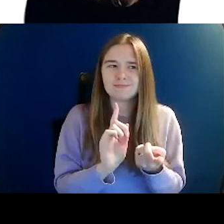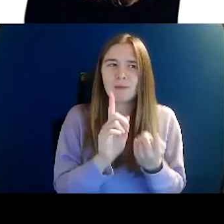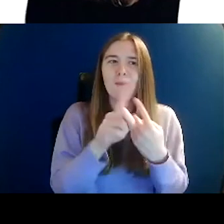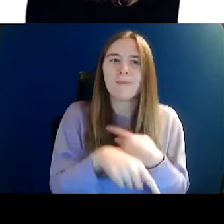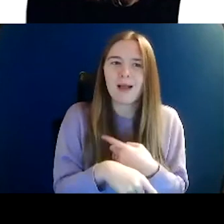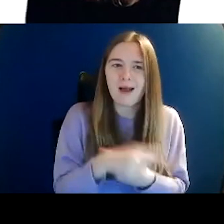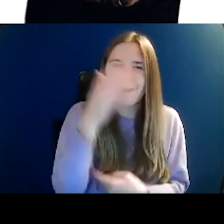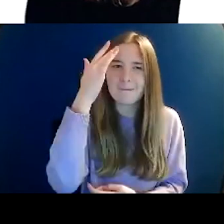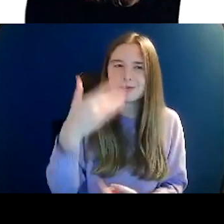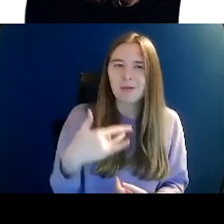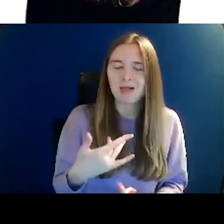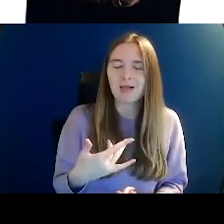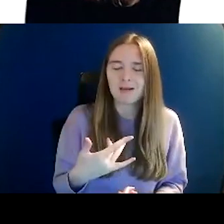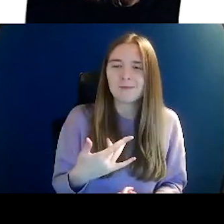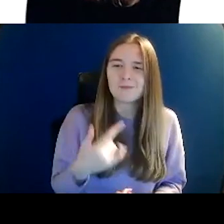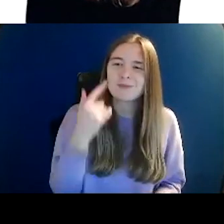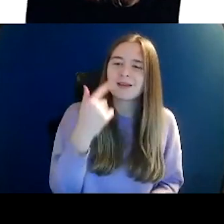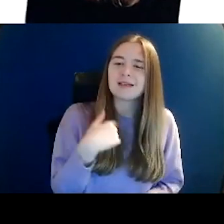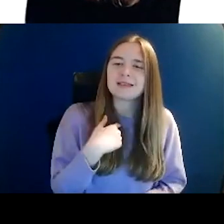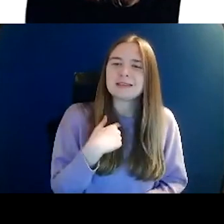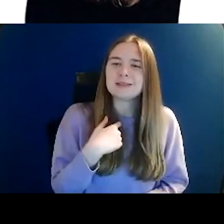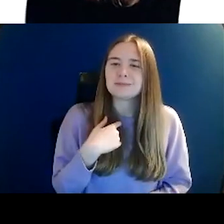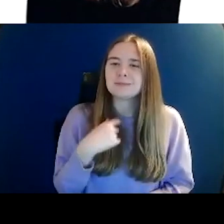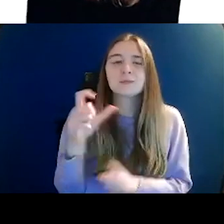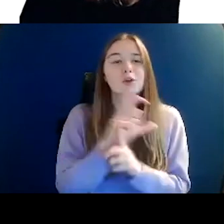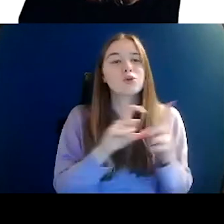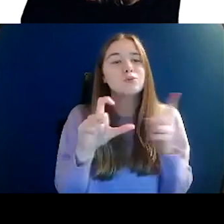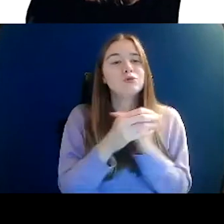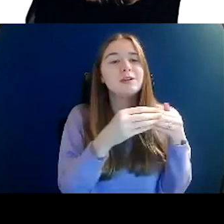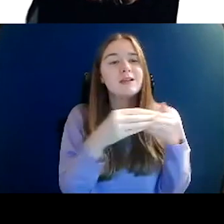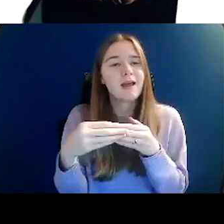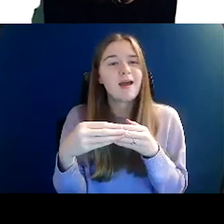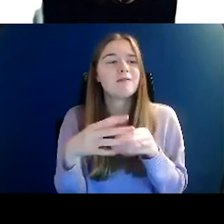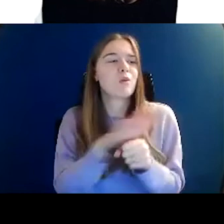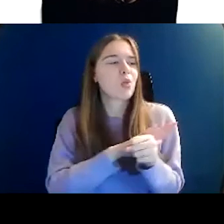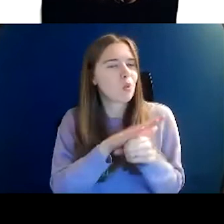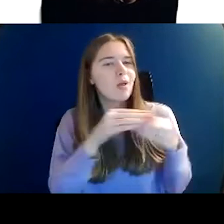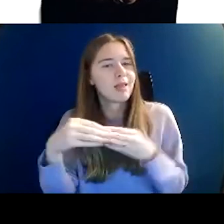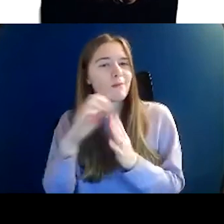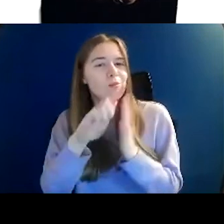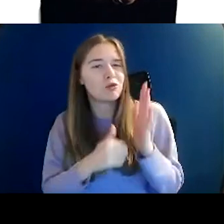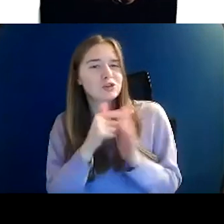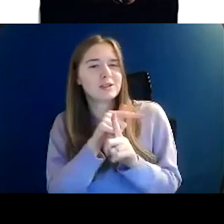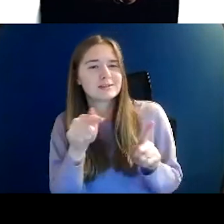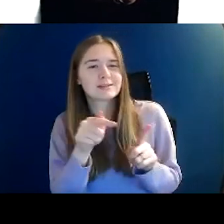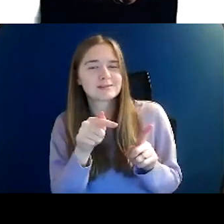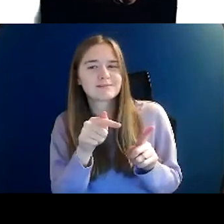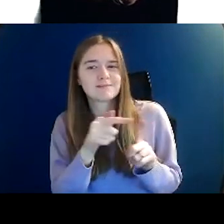And I think community led, locally led projects that were kind of emboldened